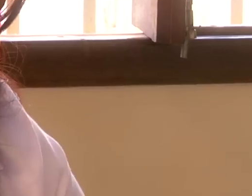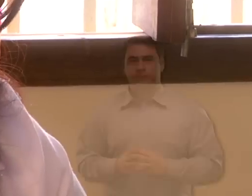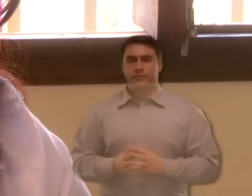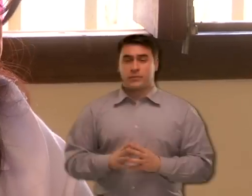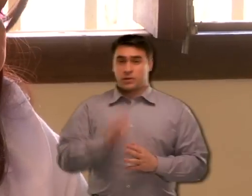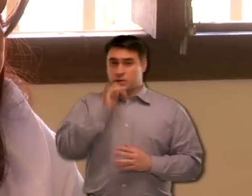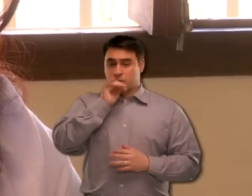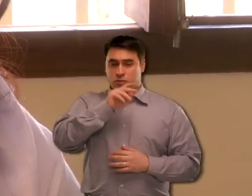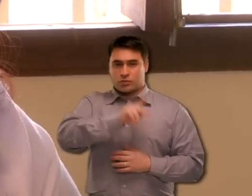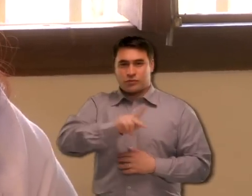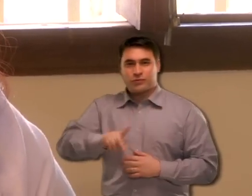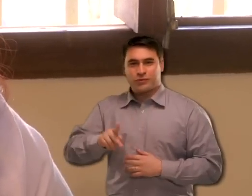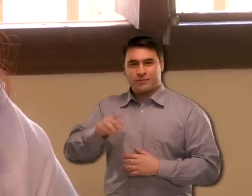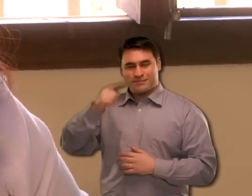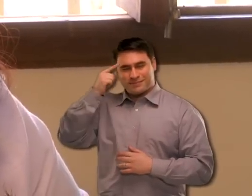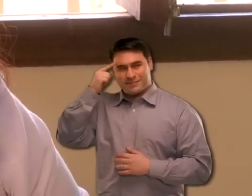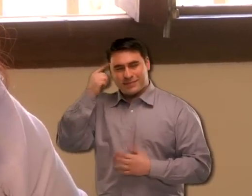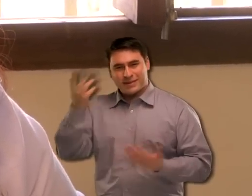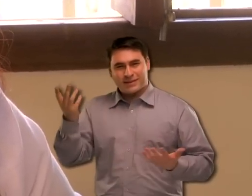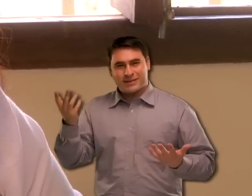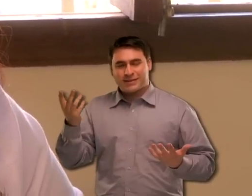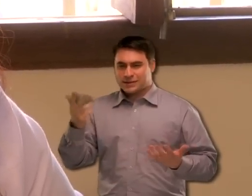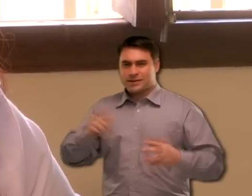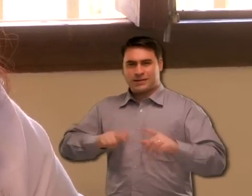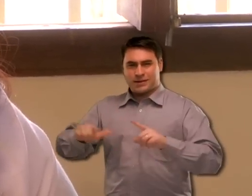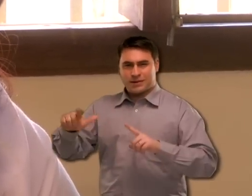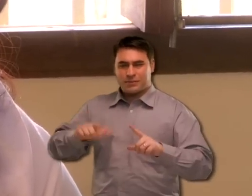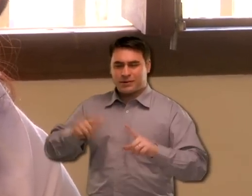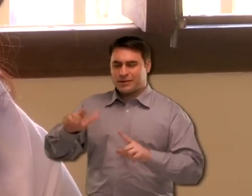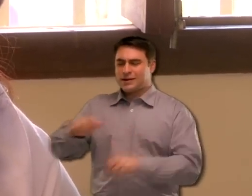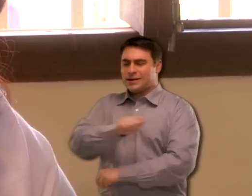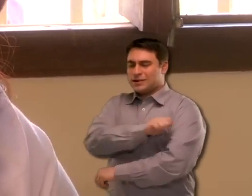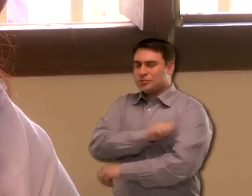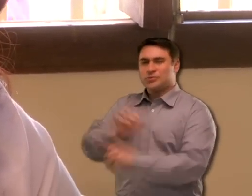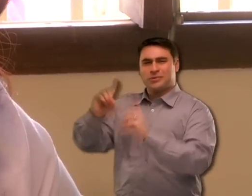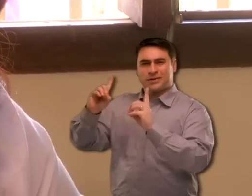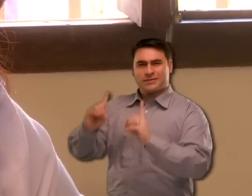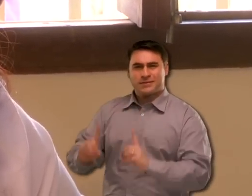Often times, teachers think that working with students with disabilities